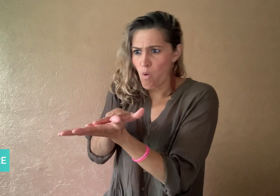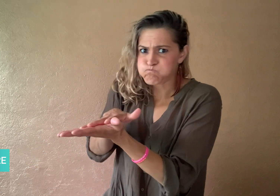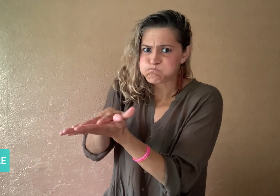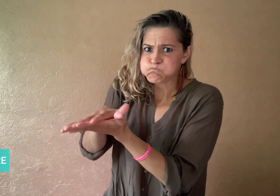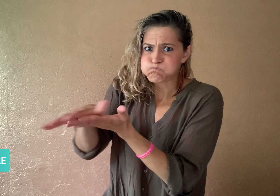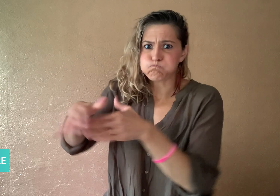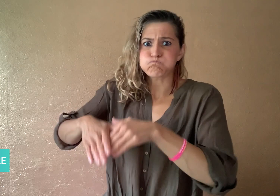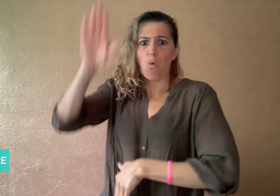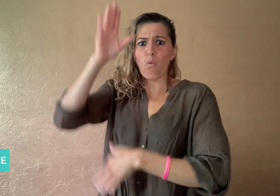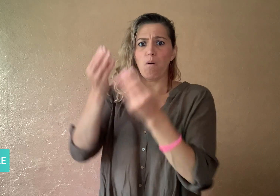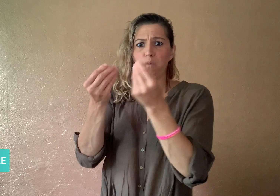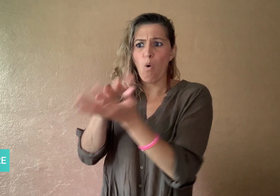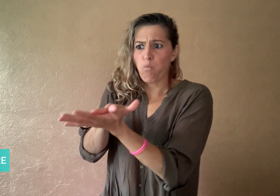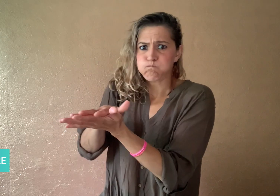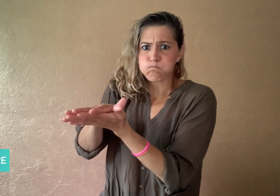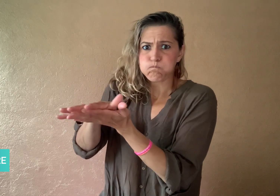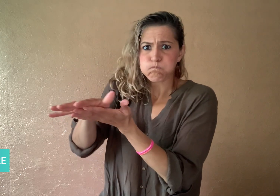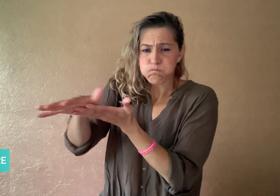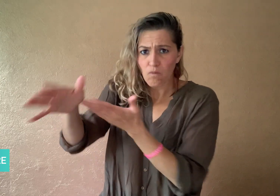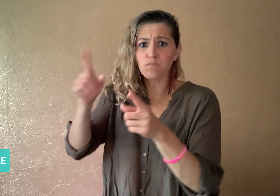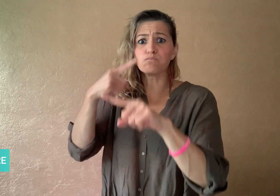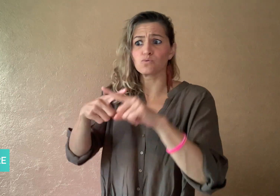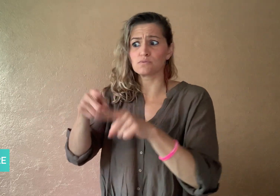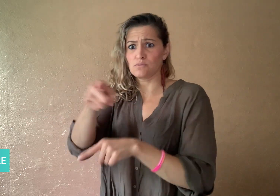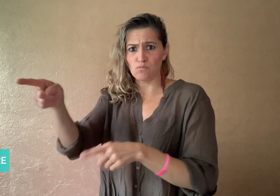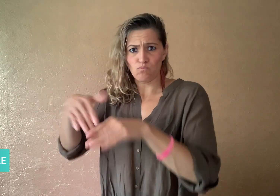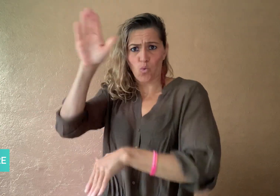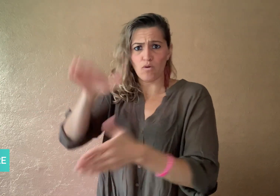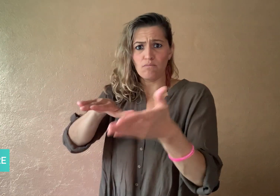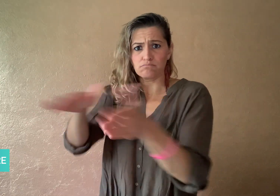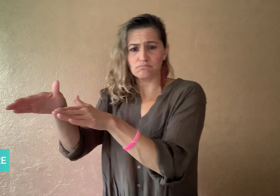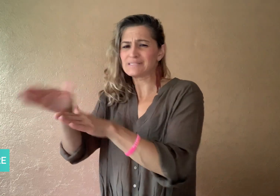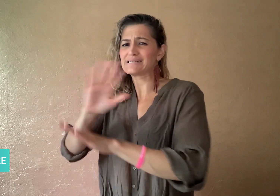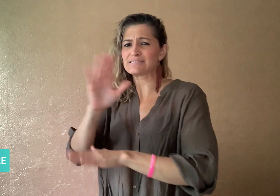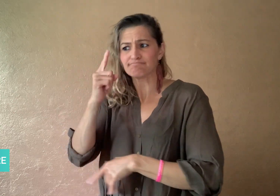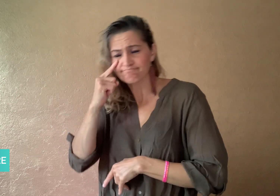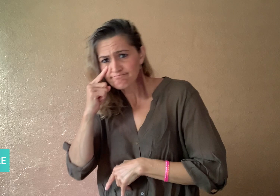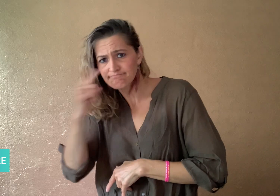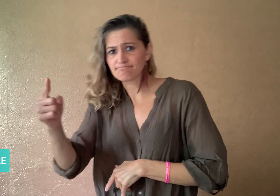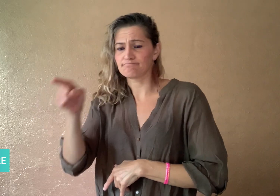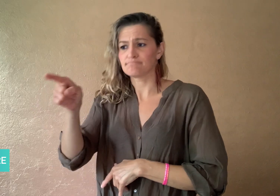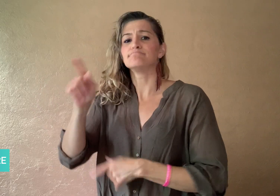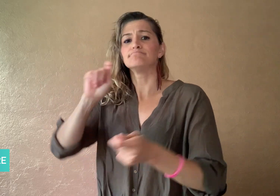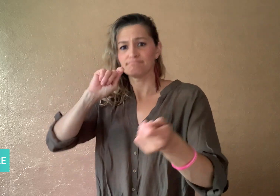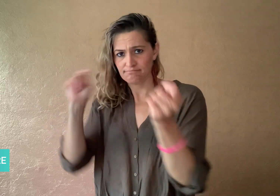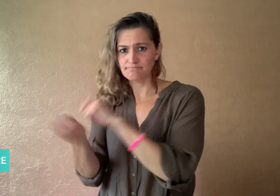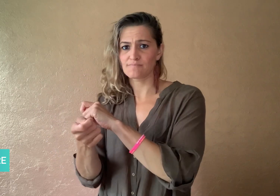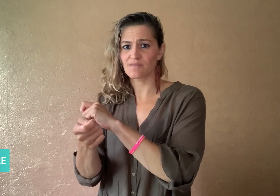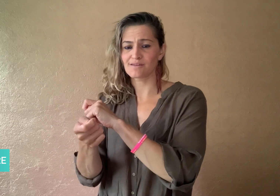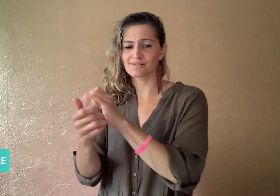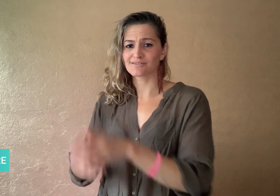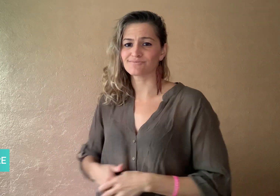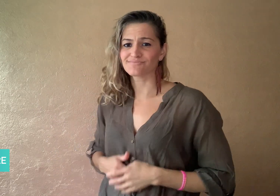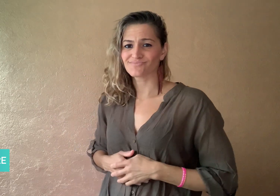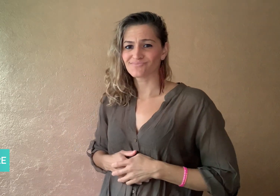which costs more money and human lives.